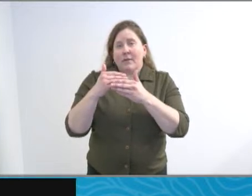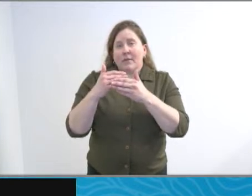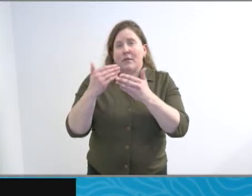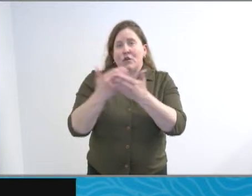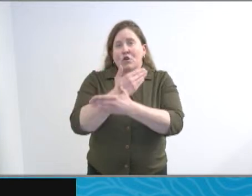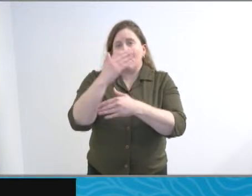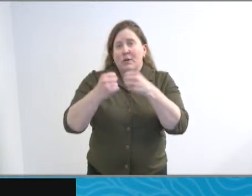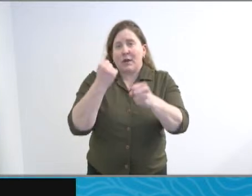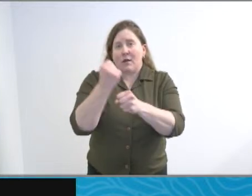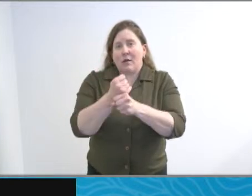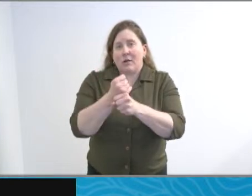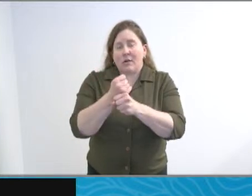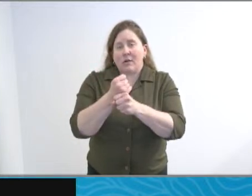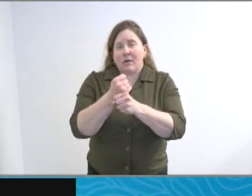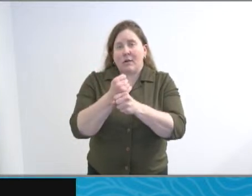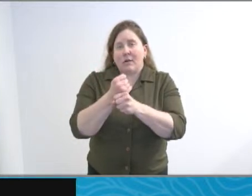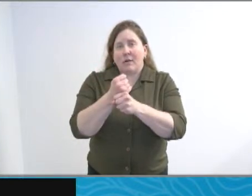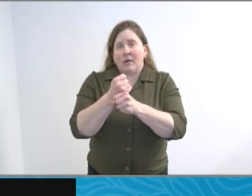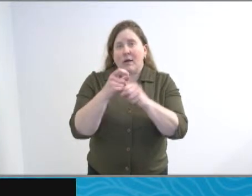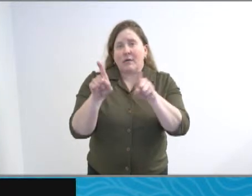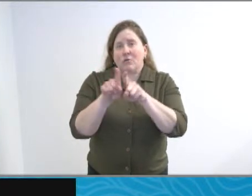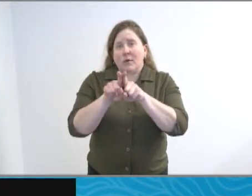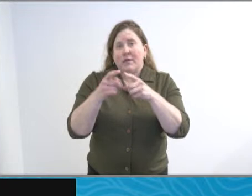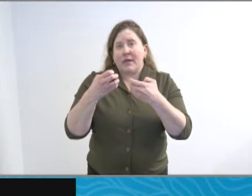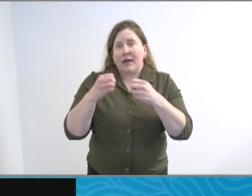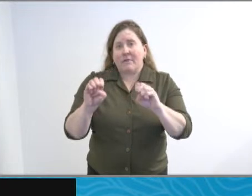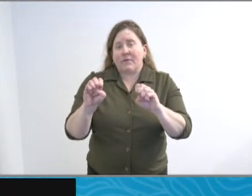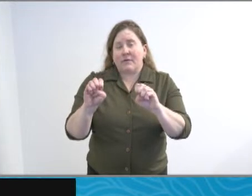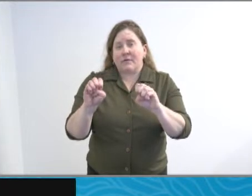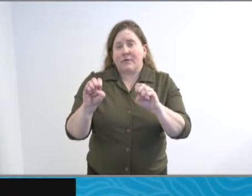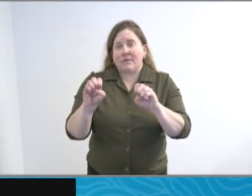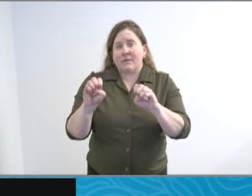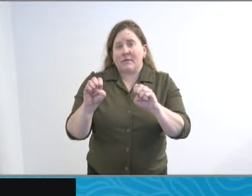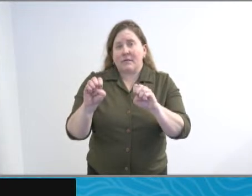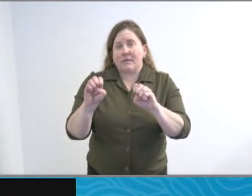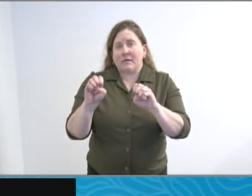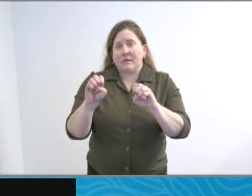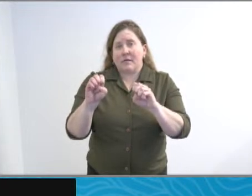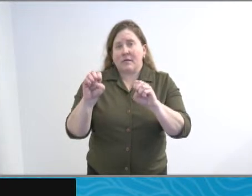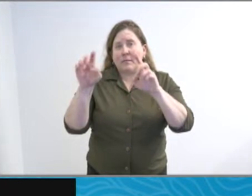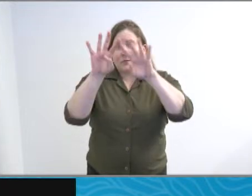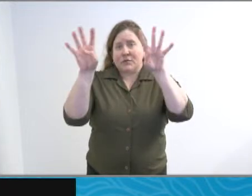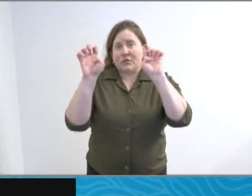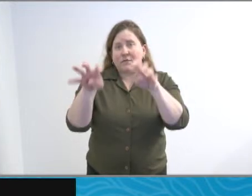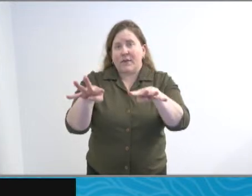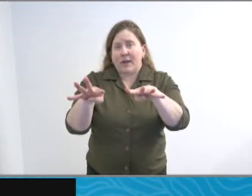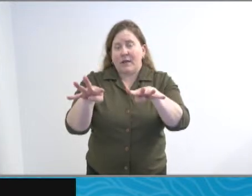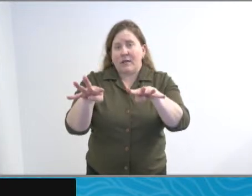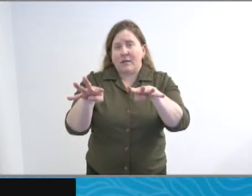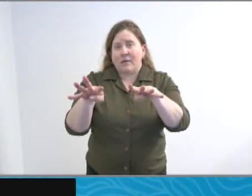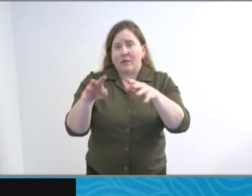as well as through the efforts that were made by surveying through thought exchange last year.